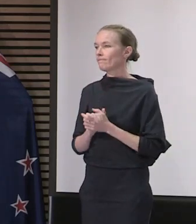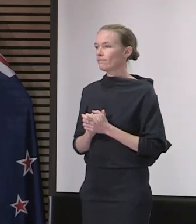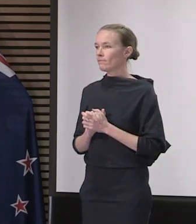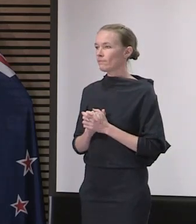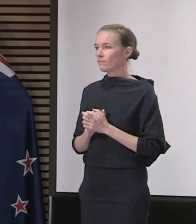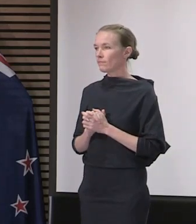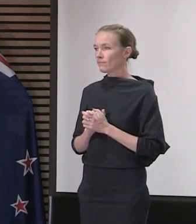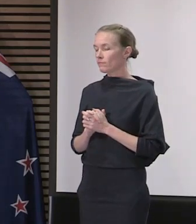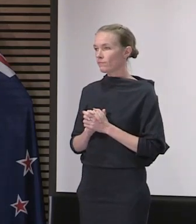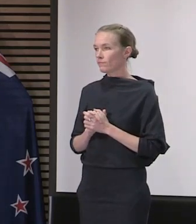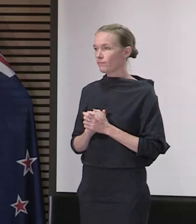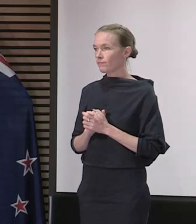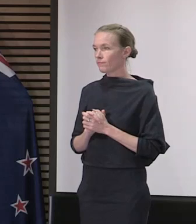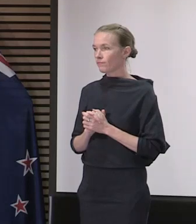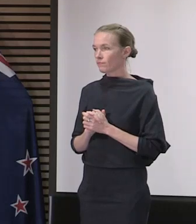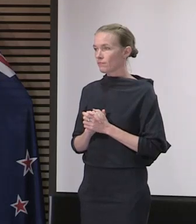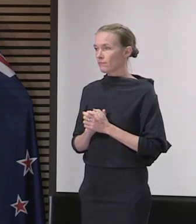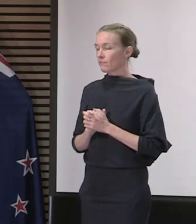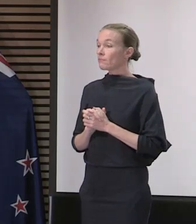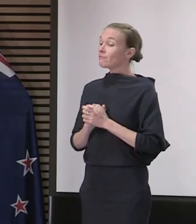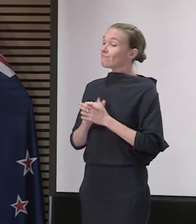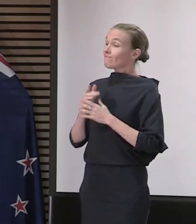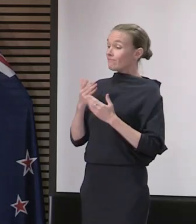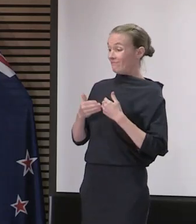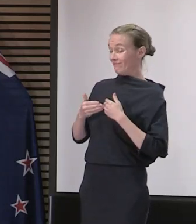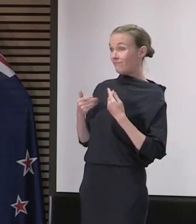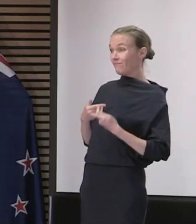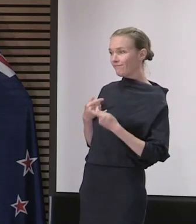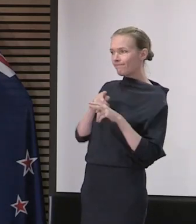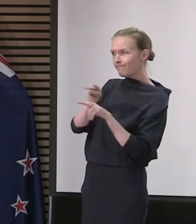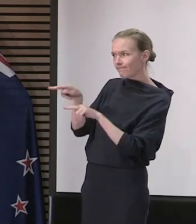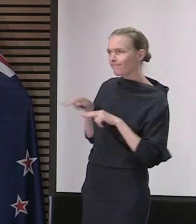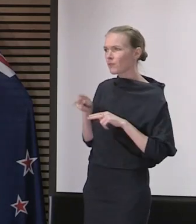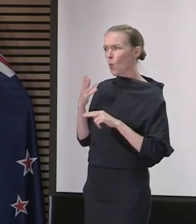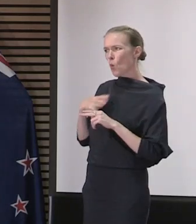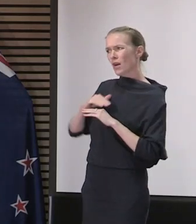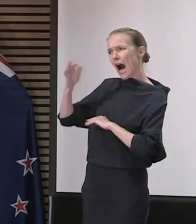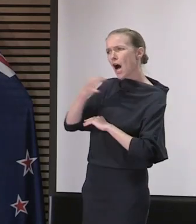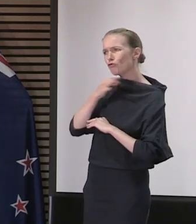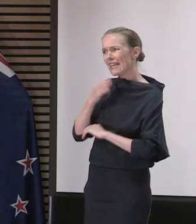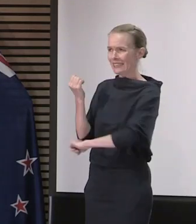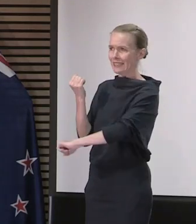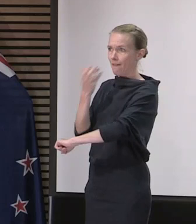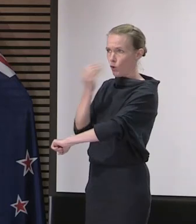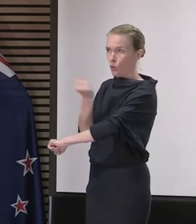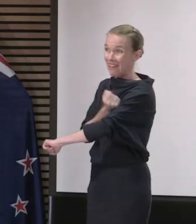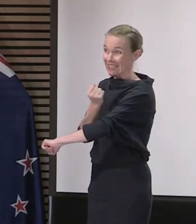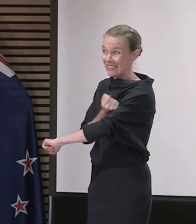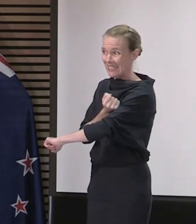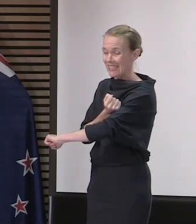COVID-19 pandemic had even appeared on our horizon. It